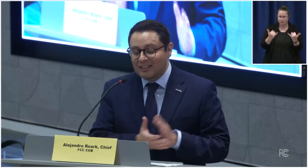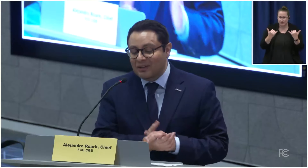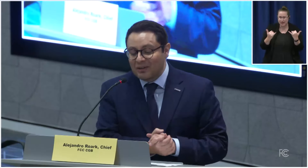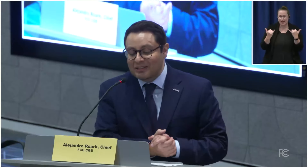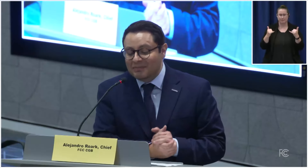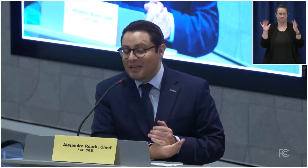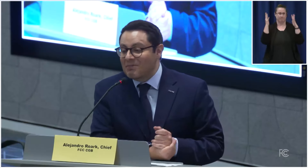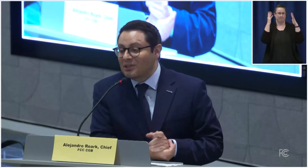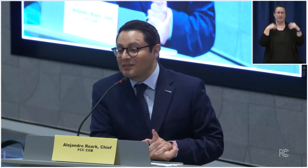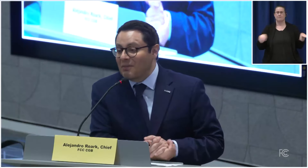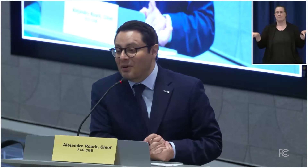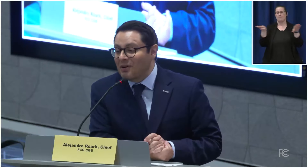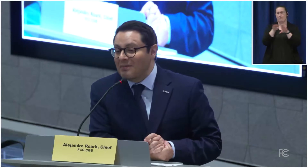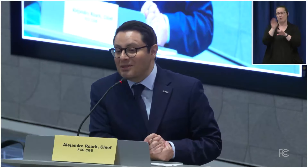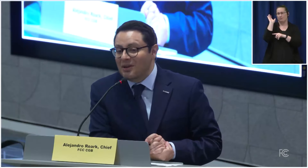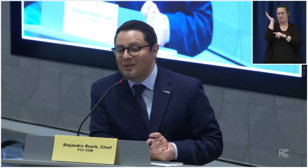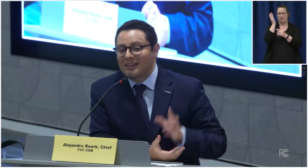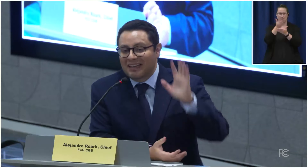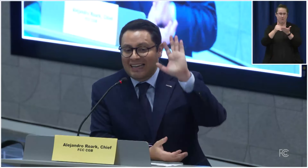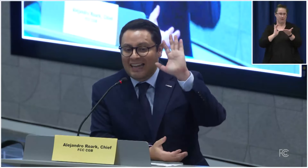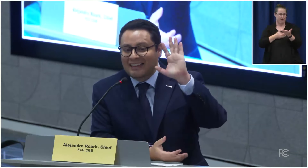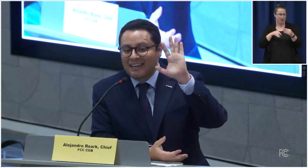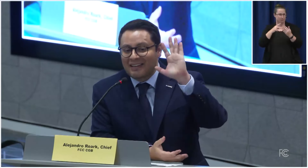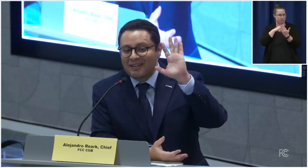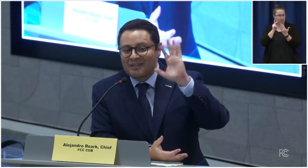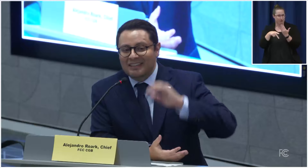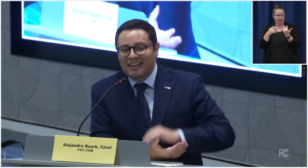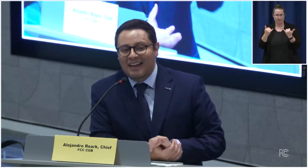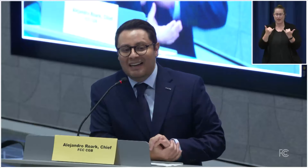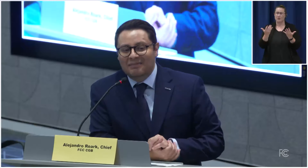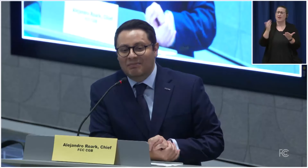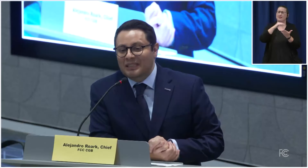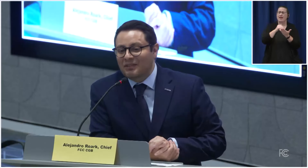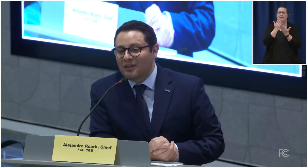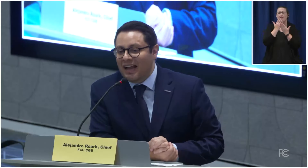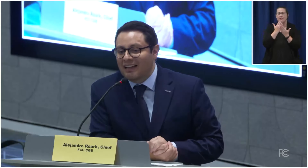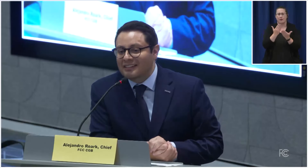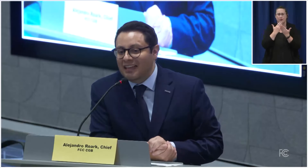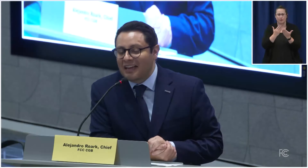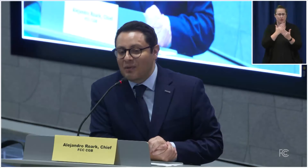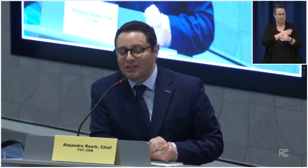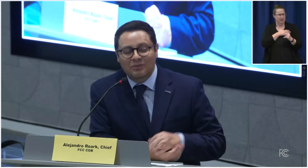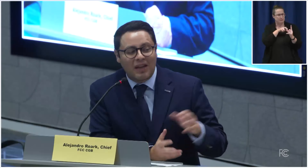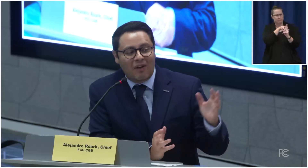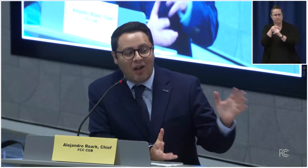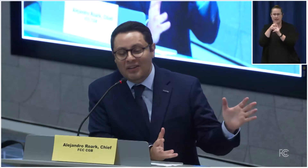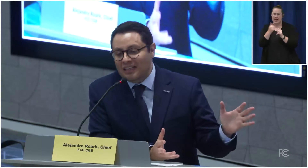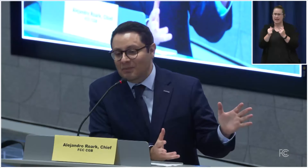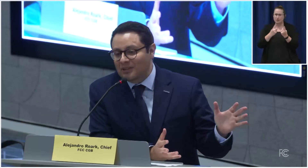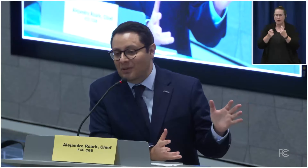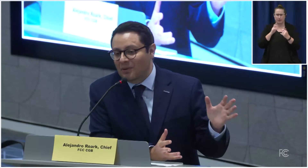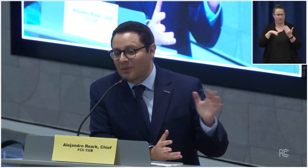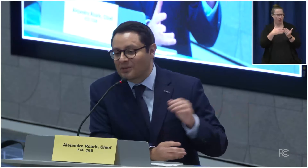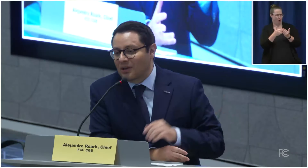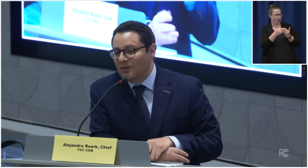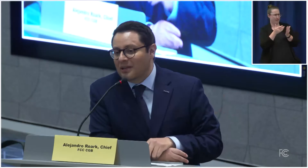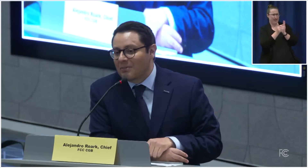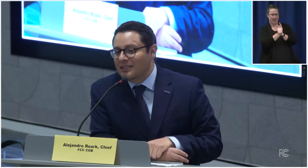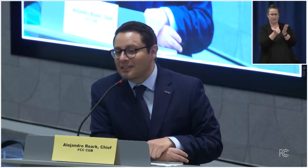GUESTS AND SPEAKERS THANK YOU ALL FOR TAKING THE TIME AND FOR YOUR ATTENTION TODAY THIS INCLUDES THE SPEAKING PORTION OF OUR PROGRAM. SO AGAIN, THANK YOU, PLEASE